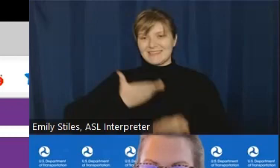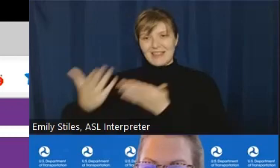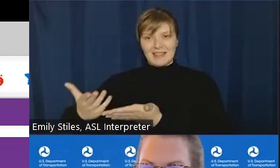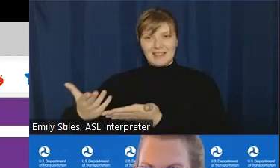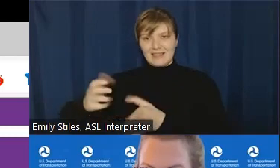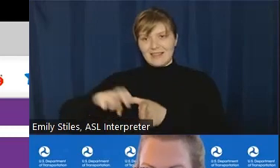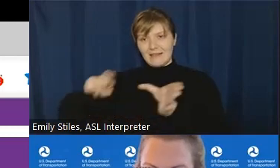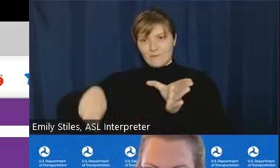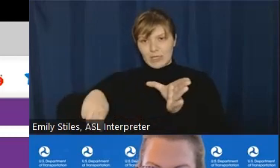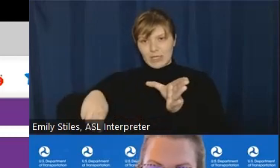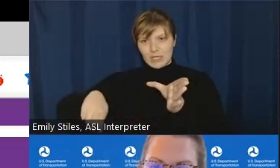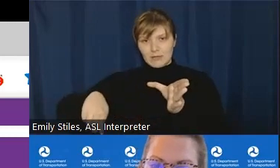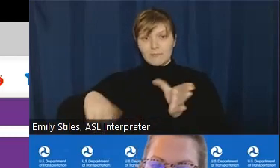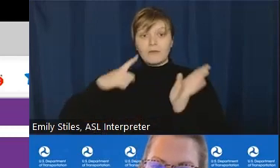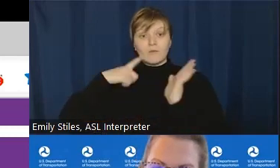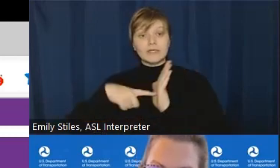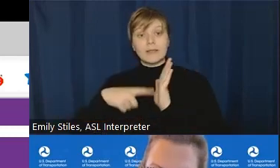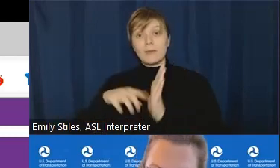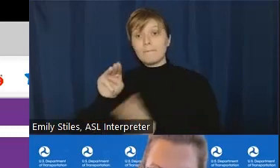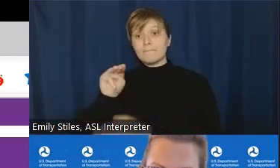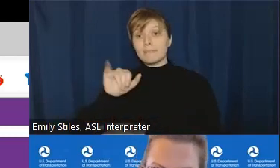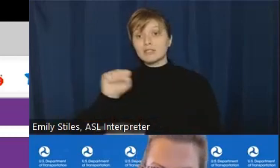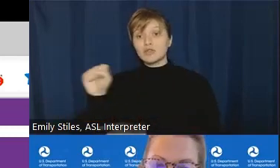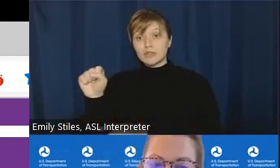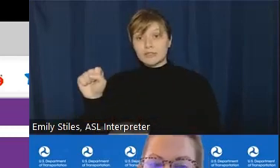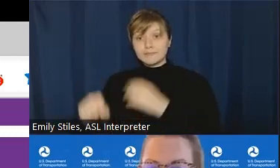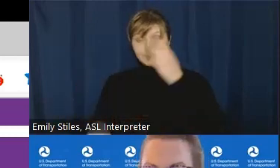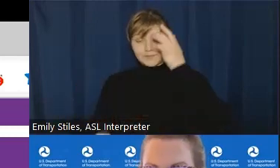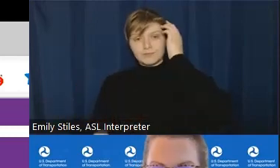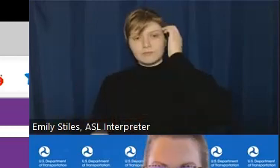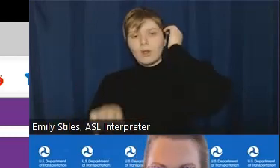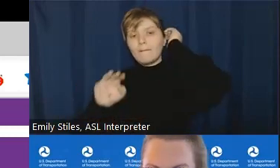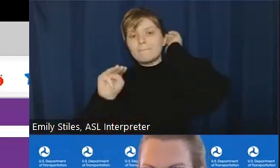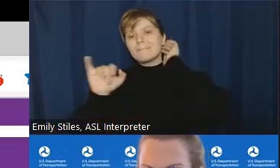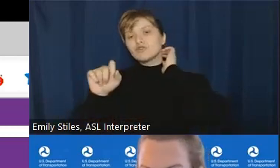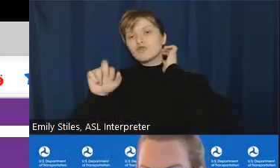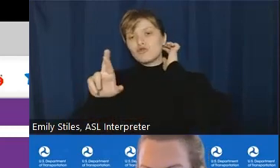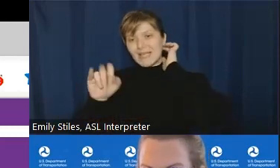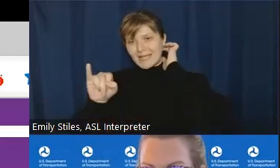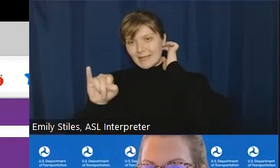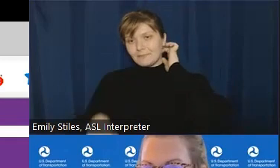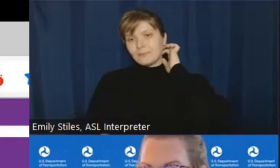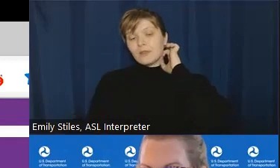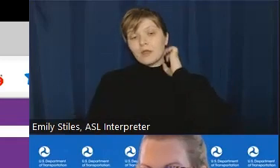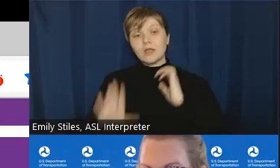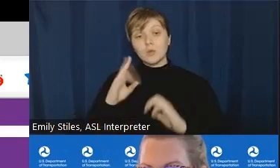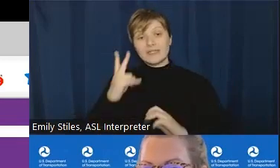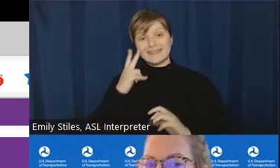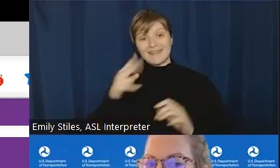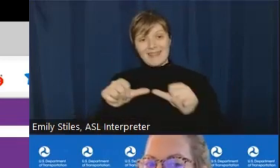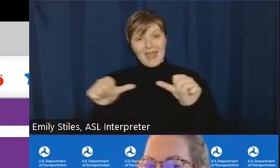Missouri here, you can zoom in here and you can see by looking at the area, the dot isn’t showing